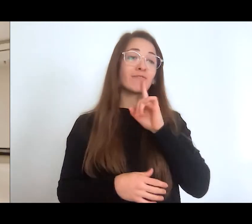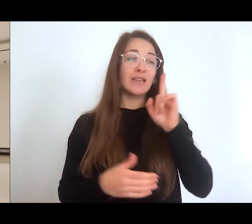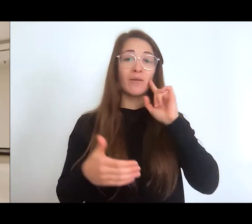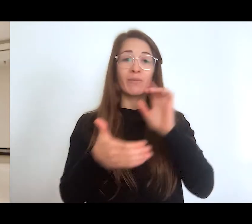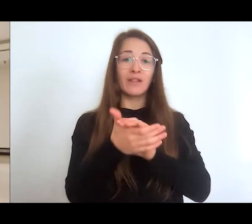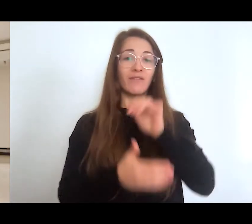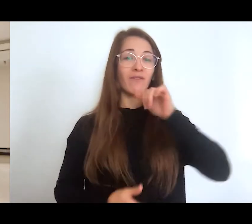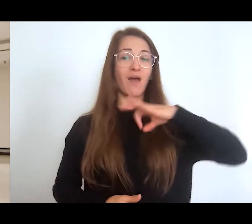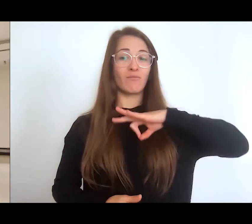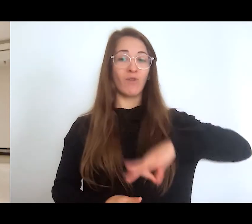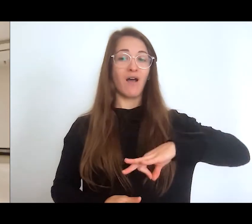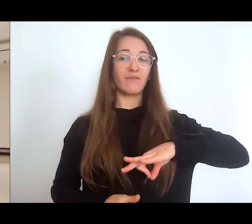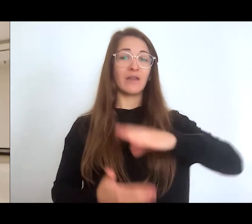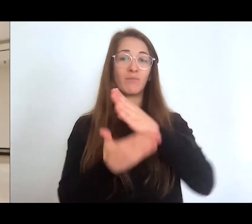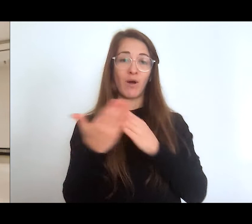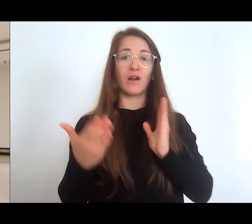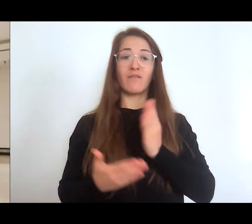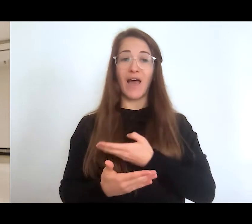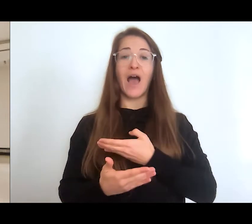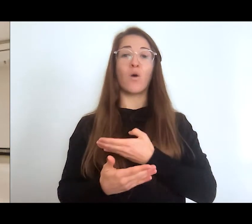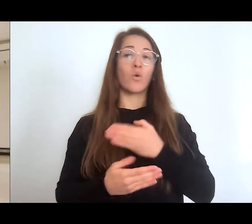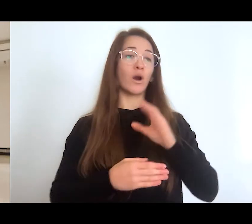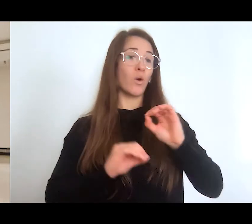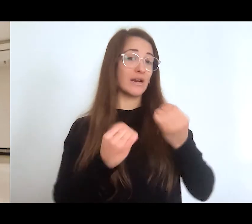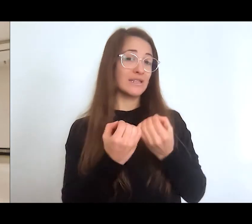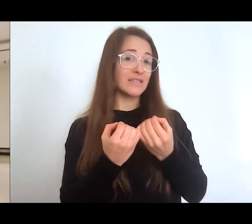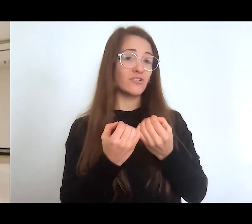WE DO. I FIND THE NONPROFIT PART OF